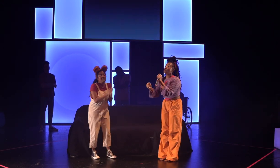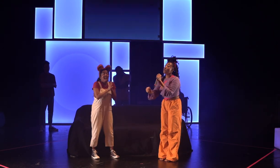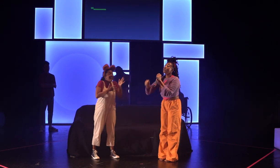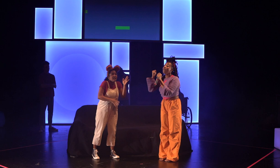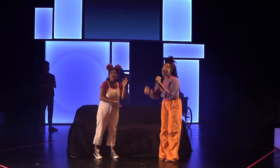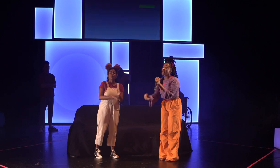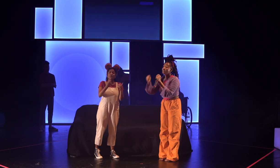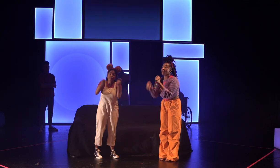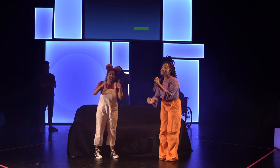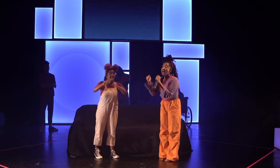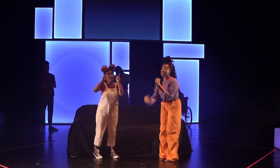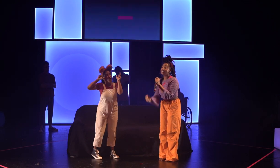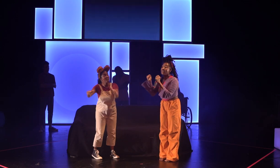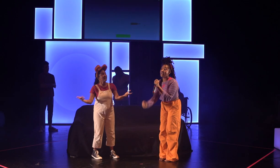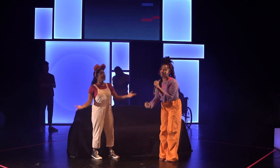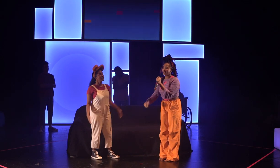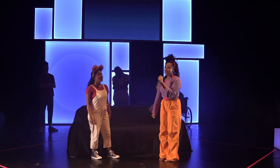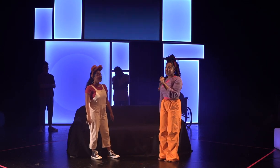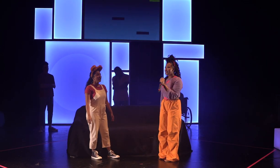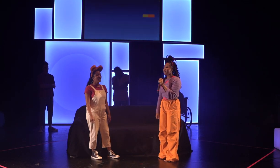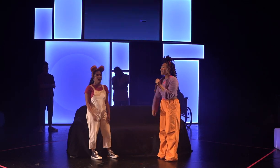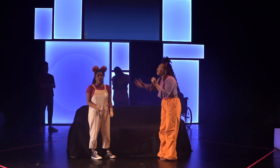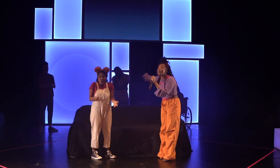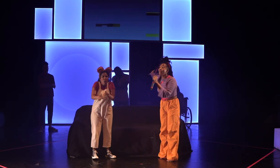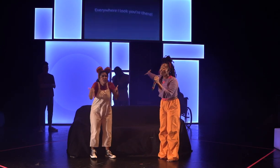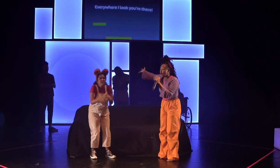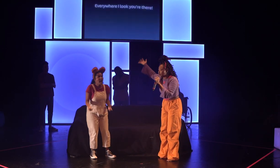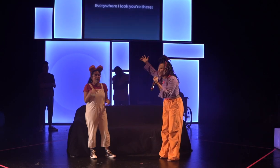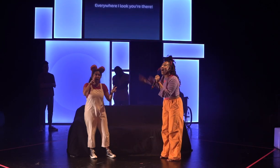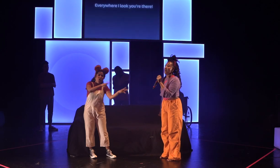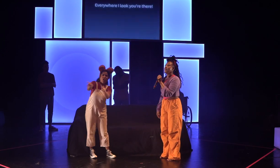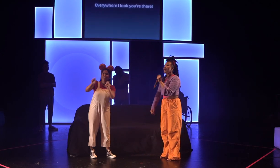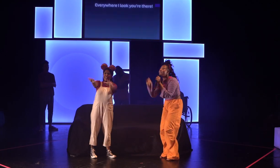to find somewhere else to live. Everywhere I look, you're there. In the